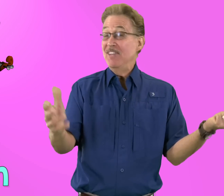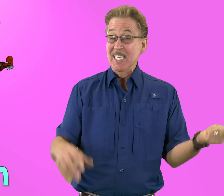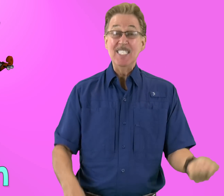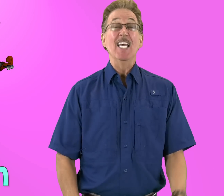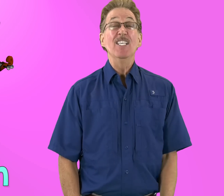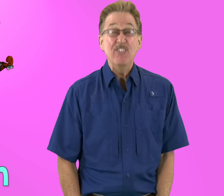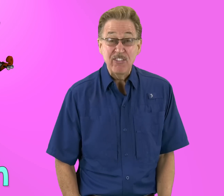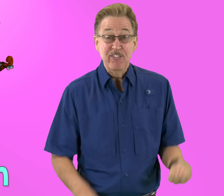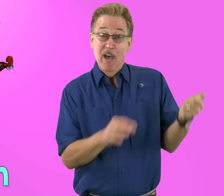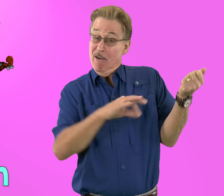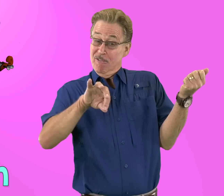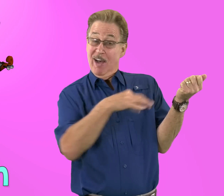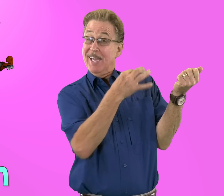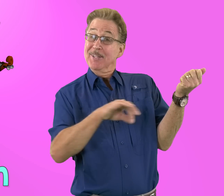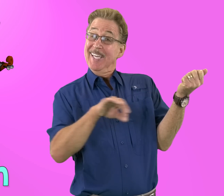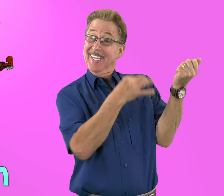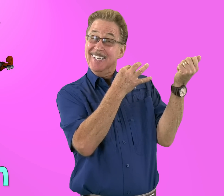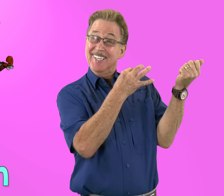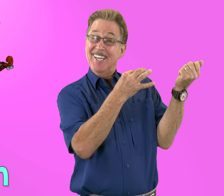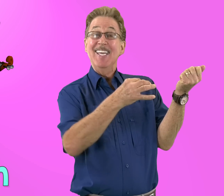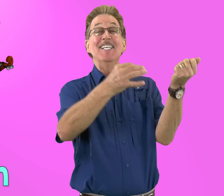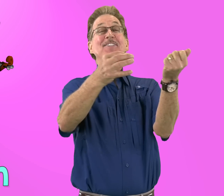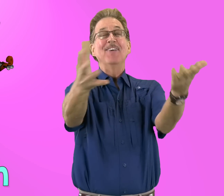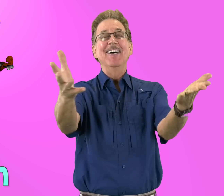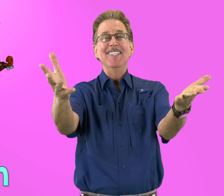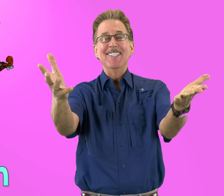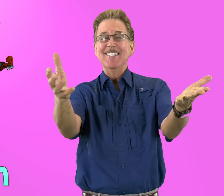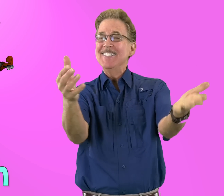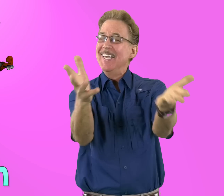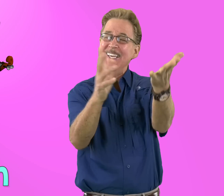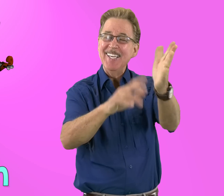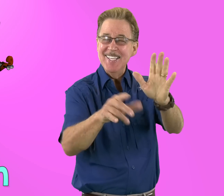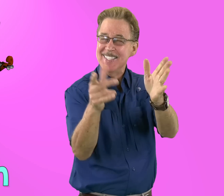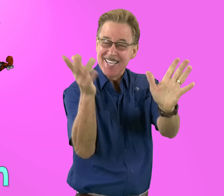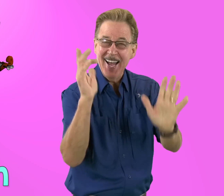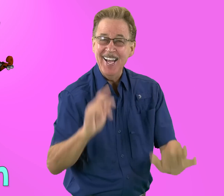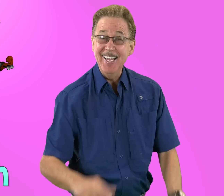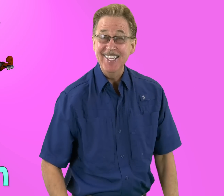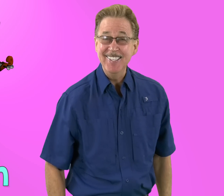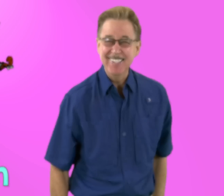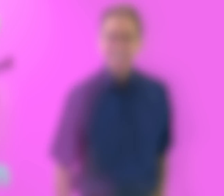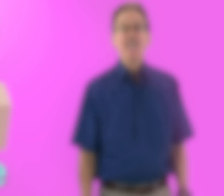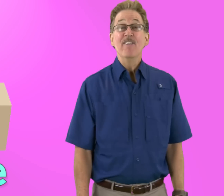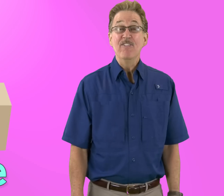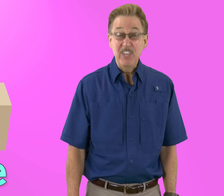V v says /v/ violin It's fun to sing and sign